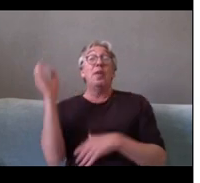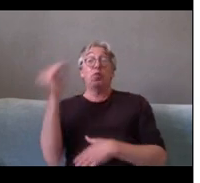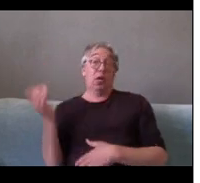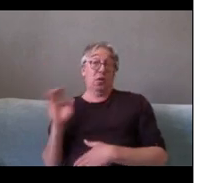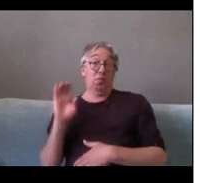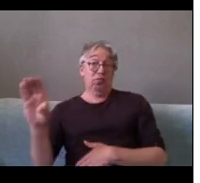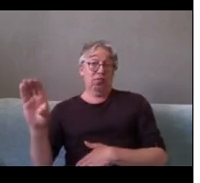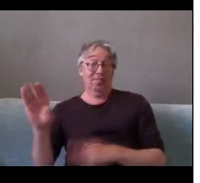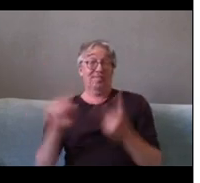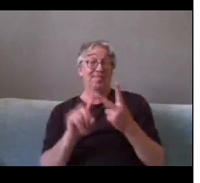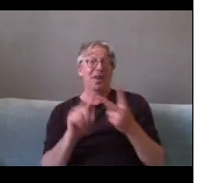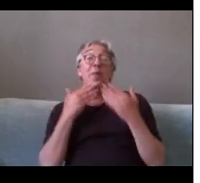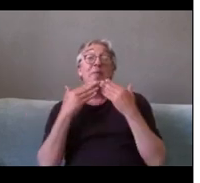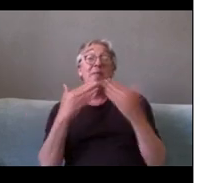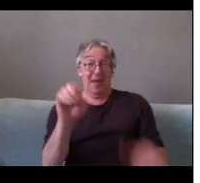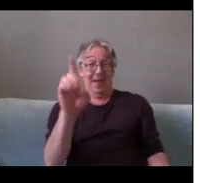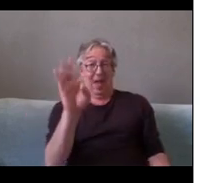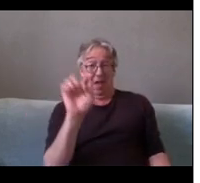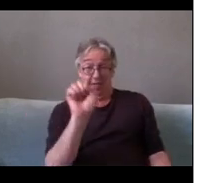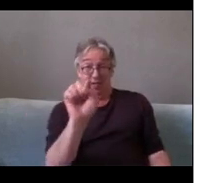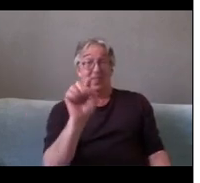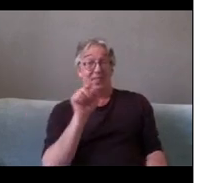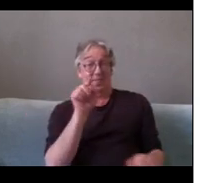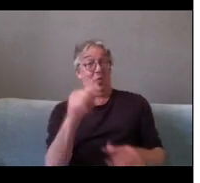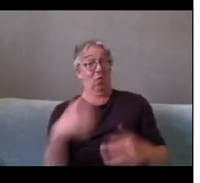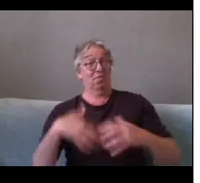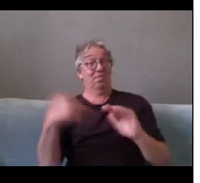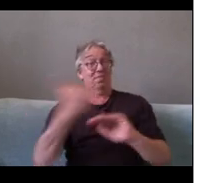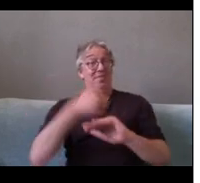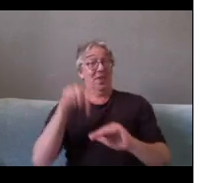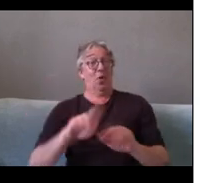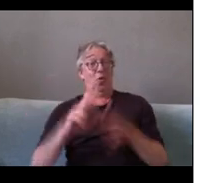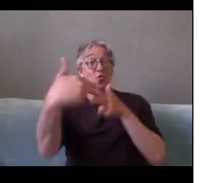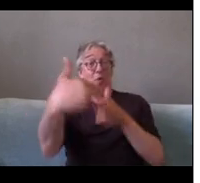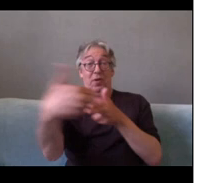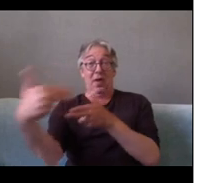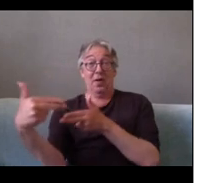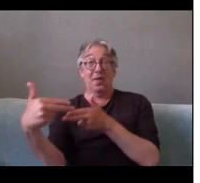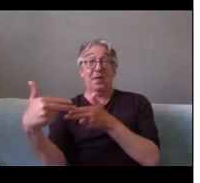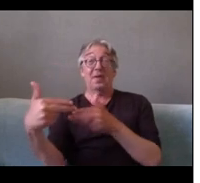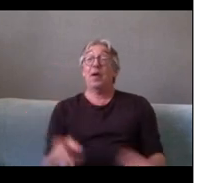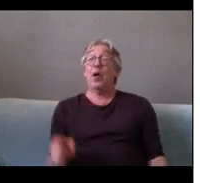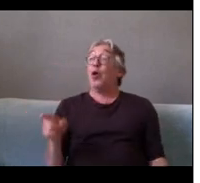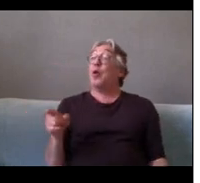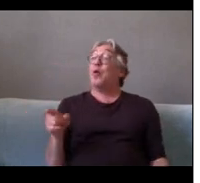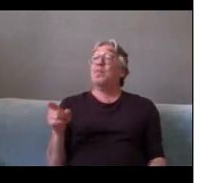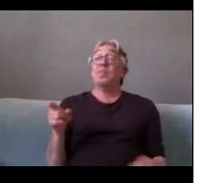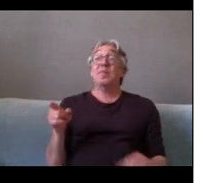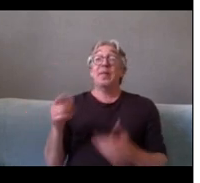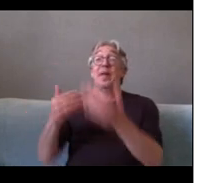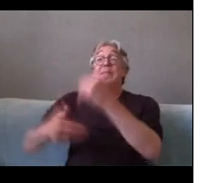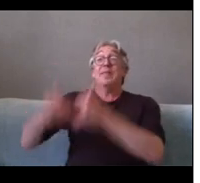and the United Disabled Persons of Kenya as well for their support. We've worked closely with Anderson and their team.